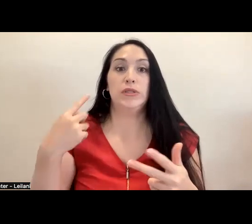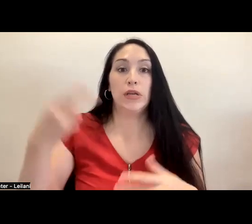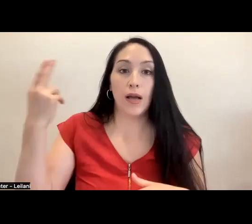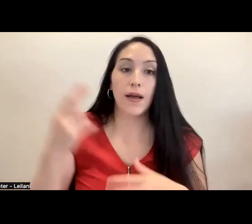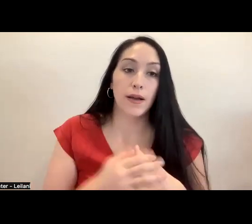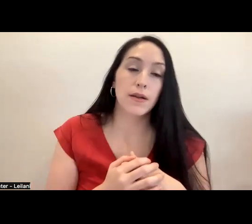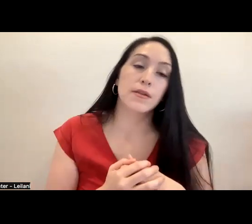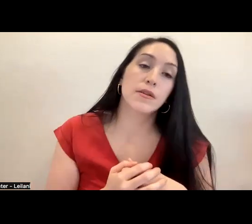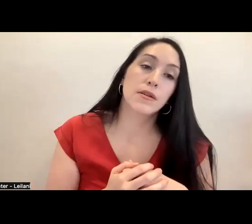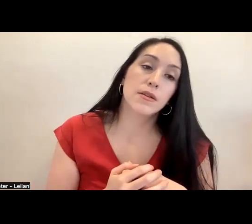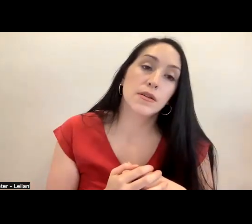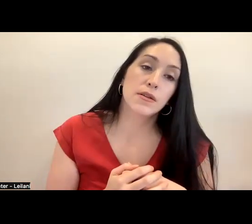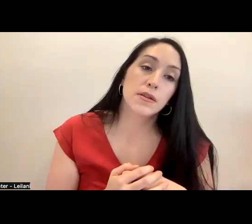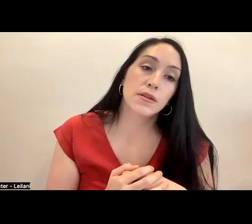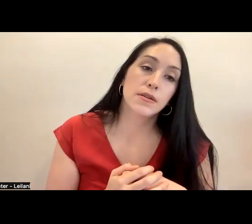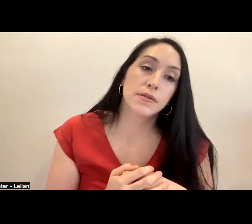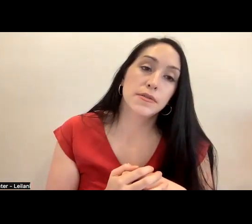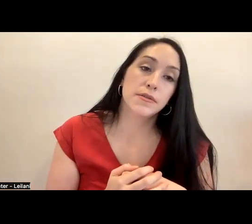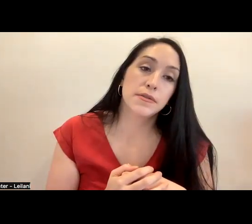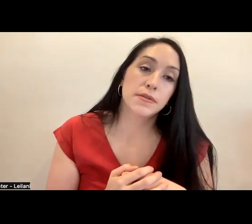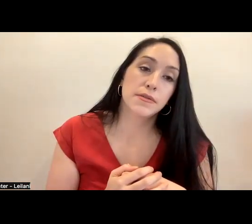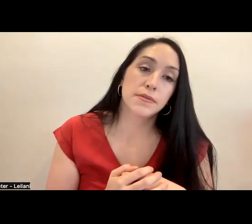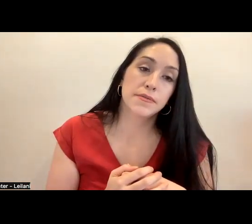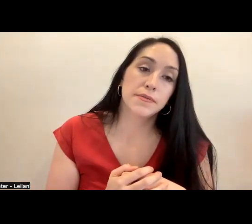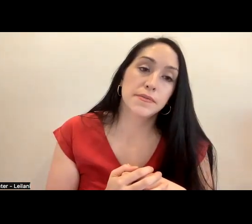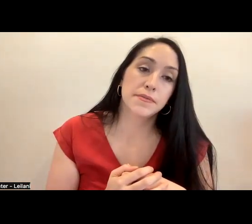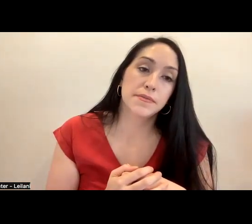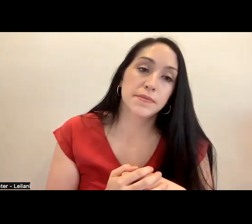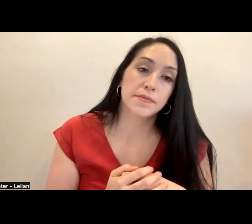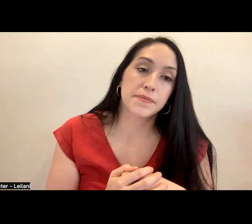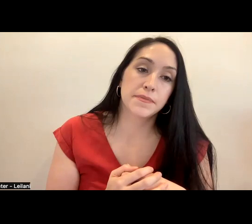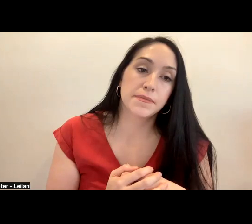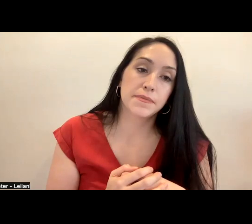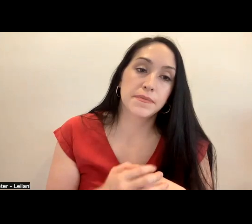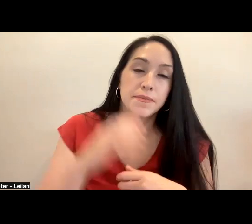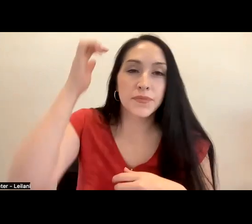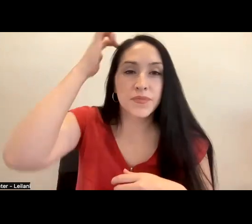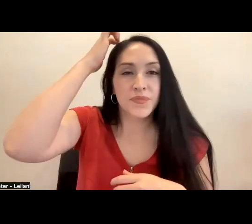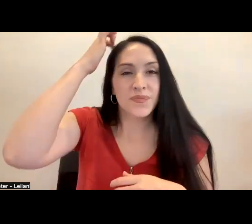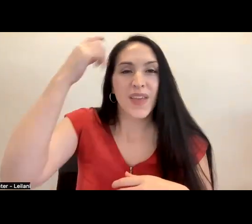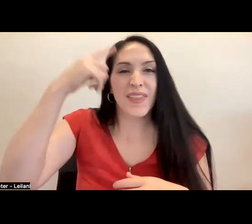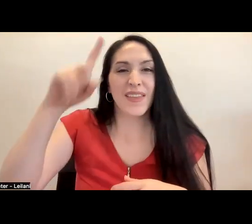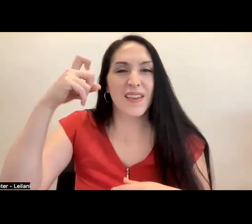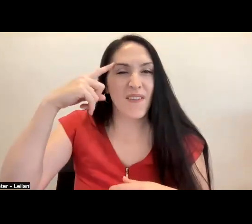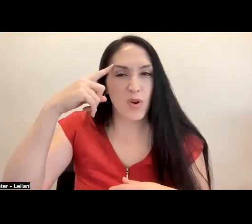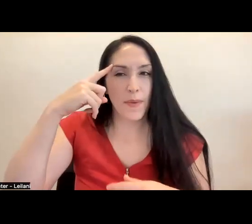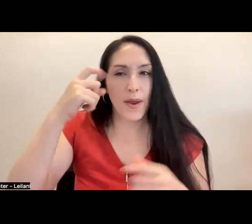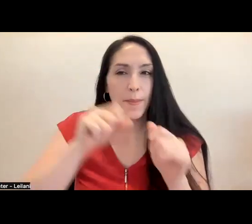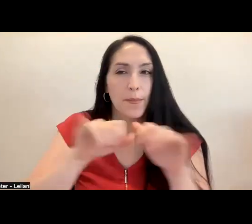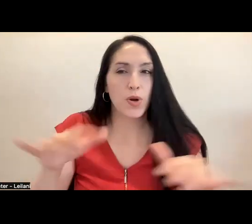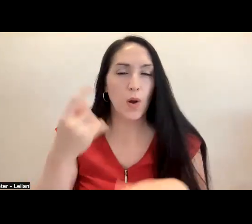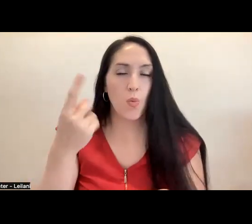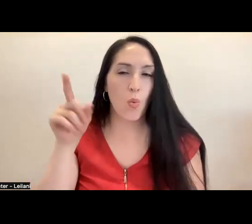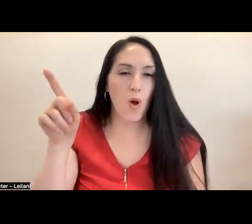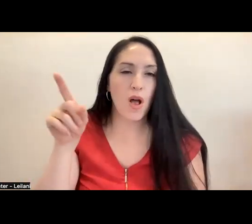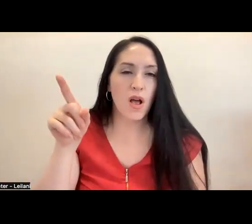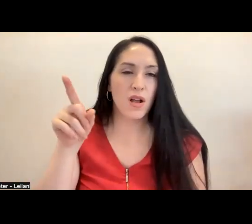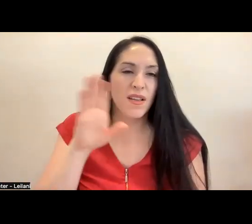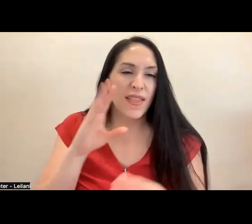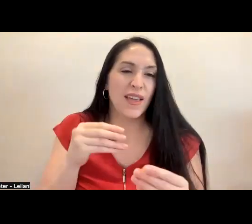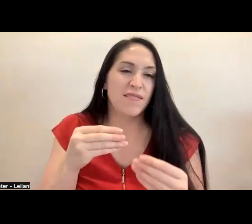out one. I think it's just type investments government, and they give you some great